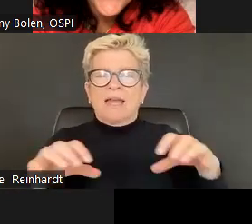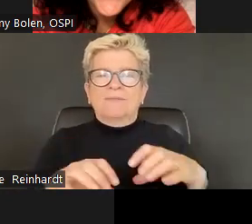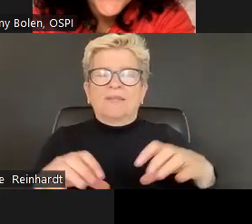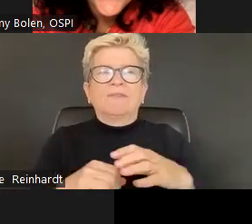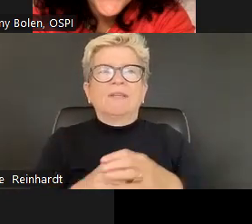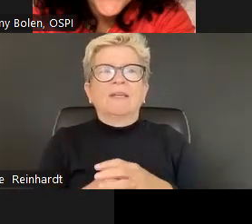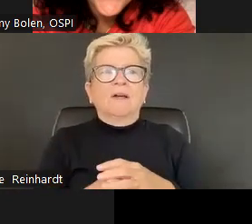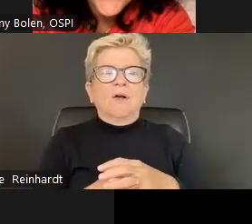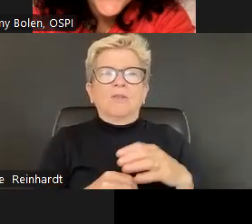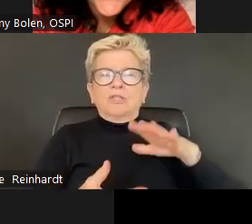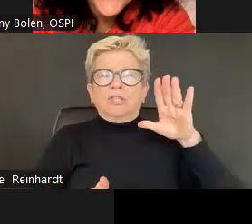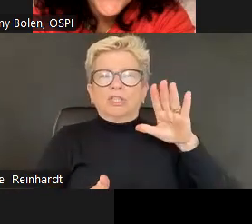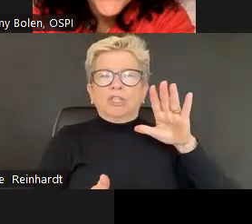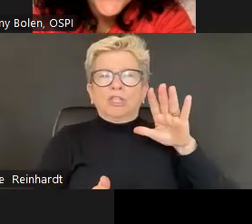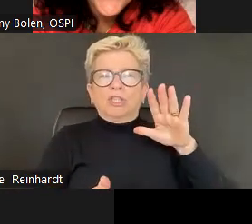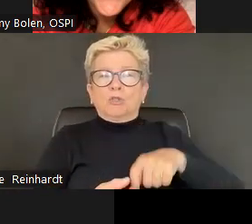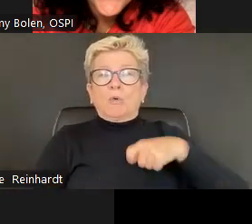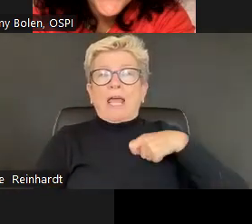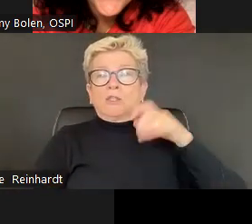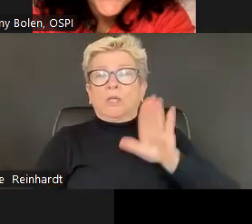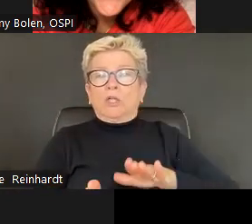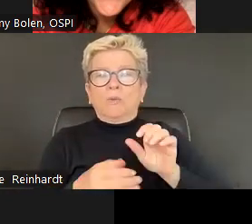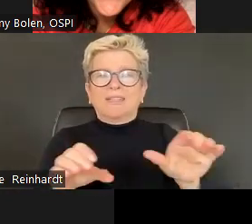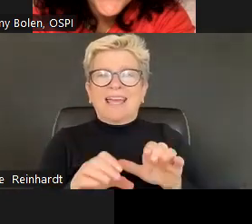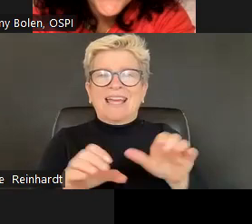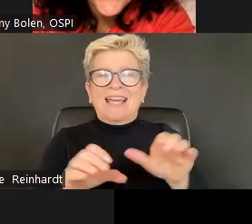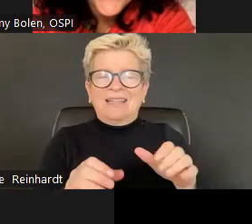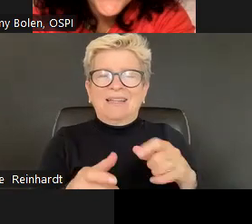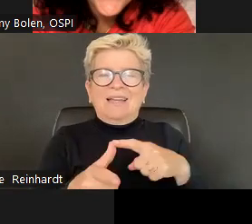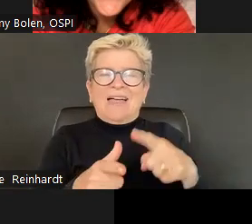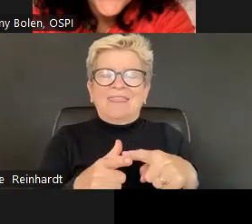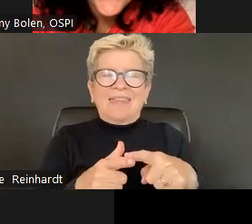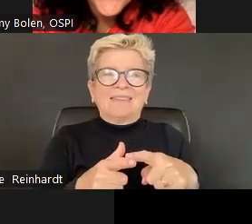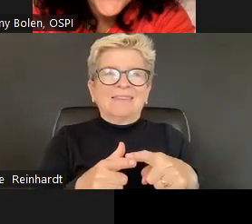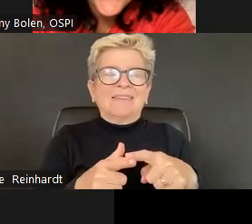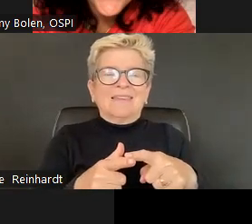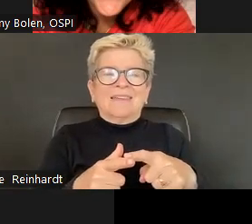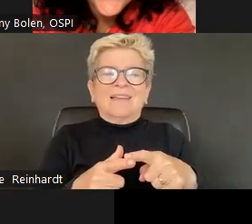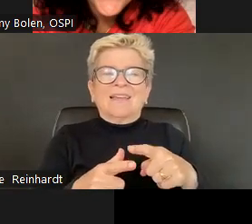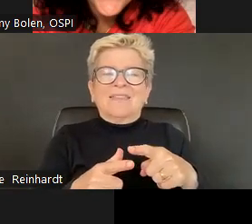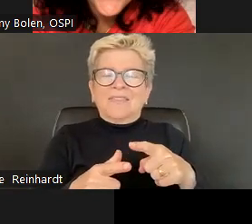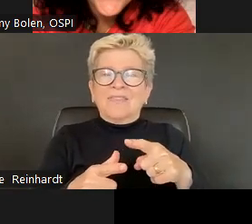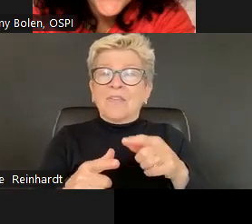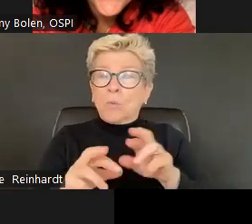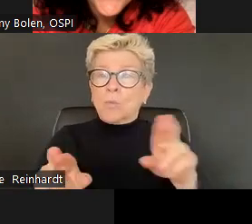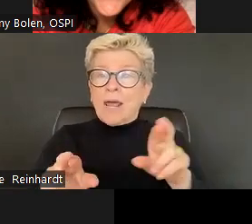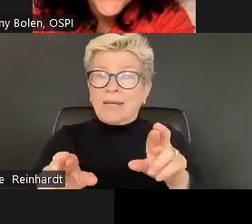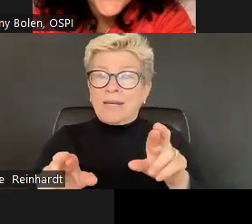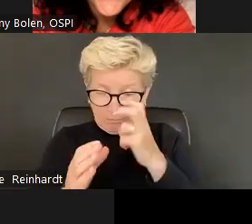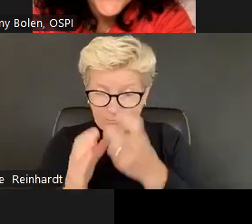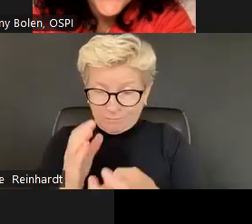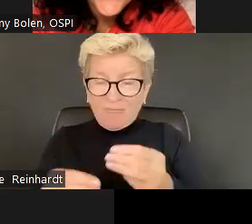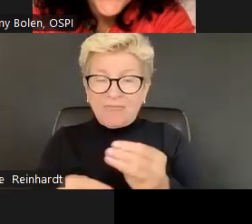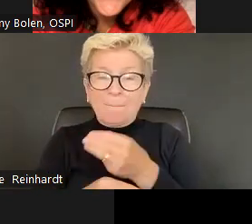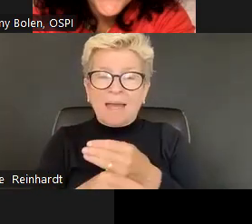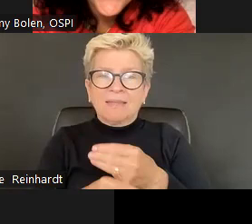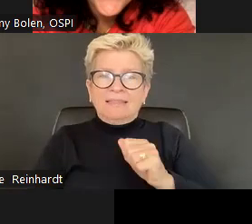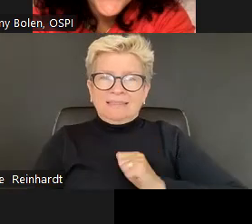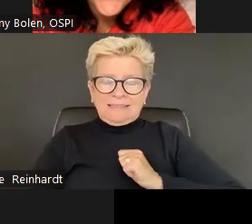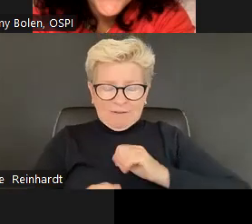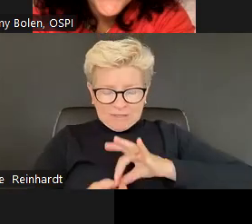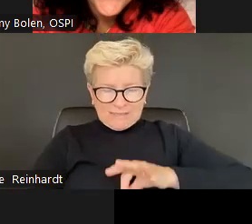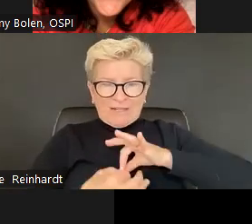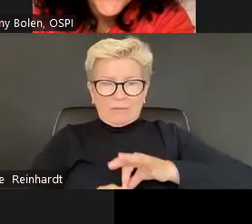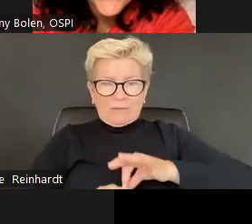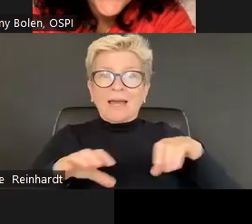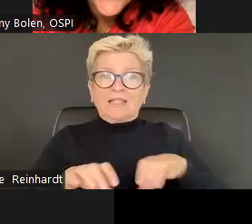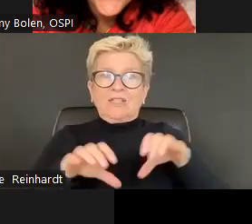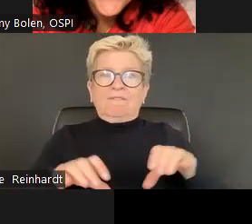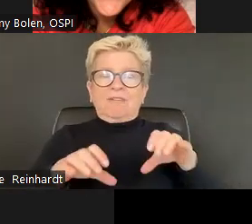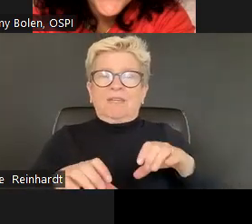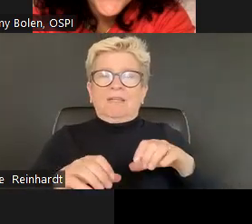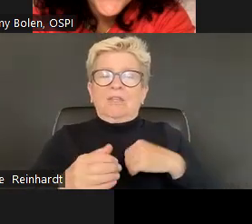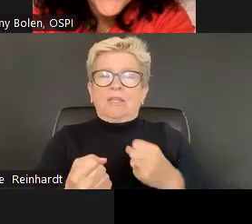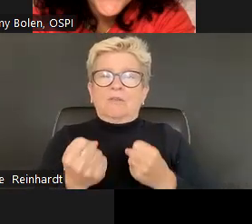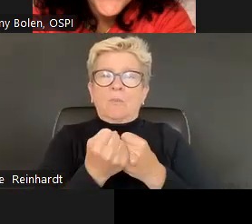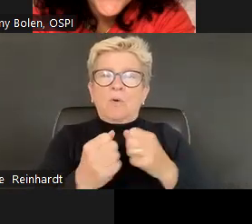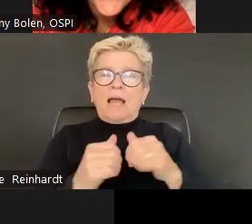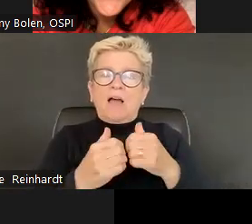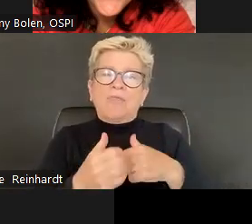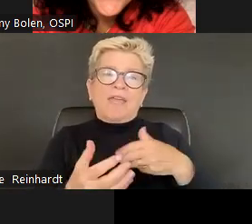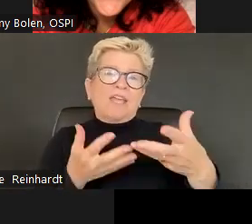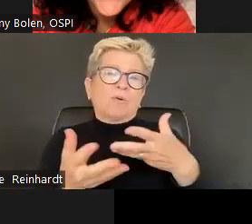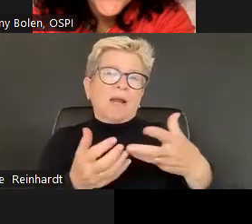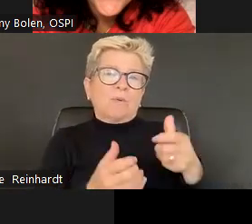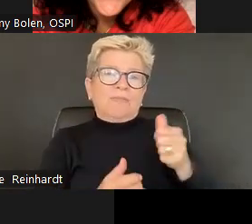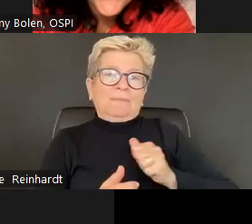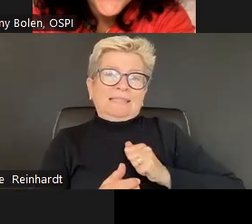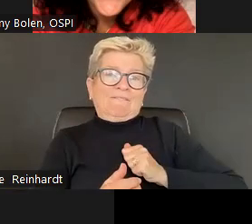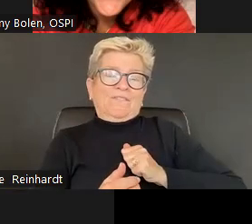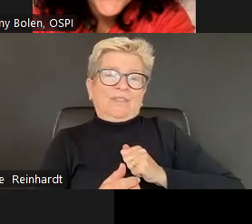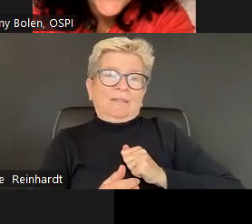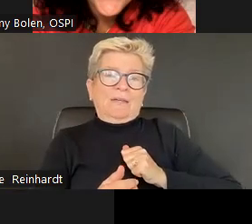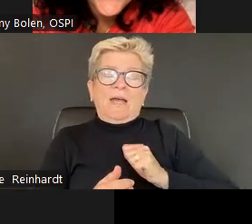Exams and whatnot. So if you just take a pause and that kids do a mindful minute or a breathing activity.